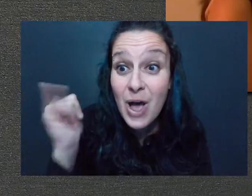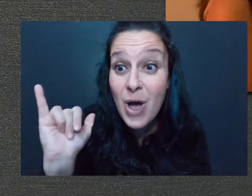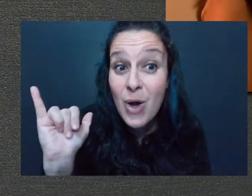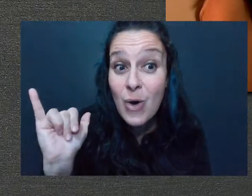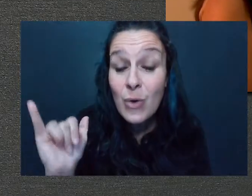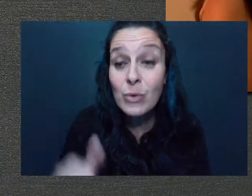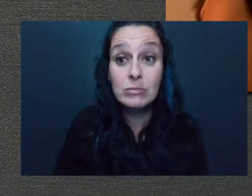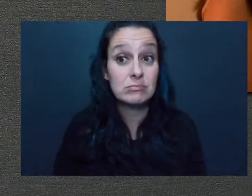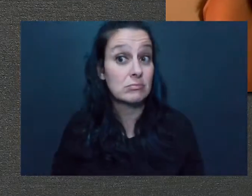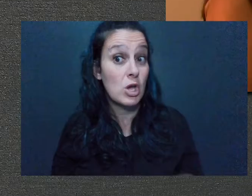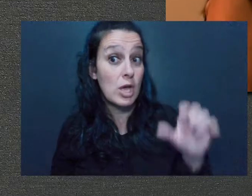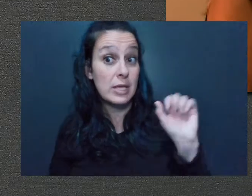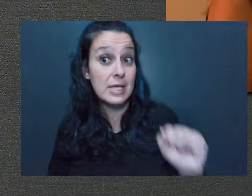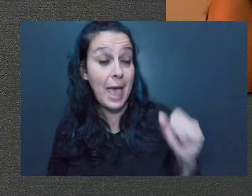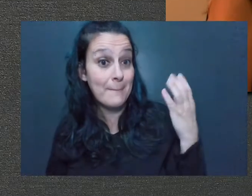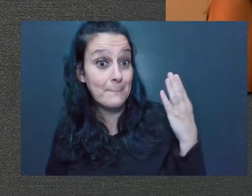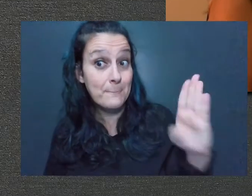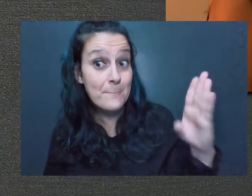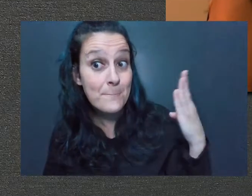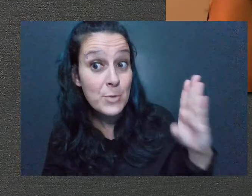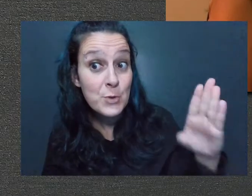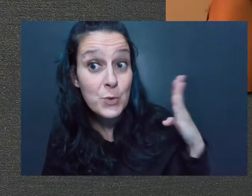or they can be blue